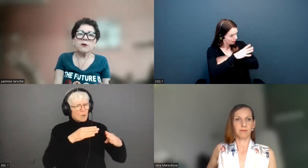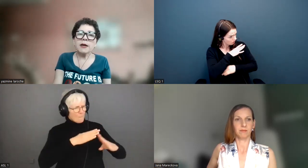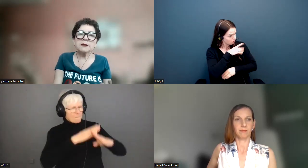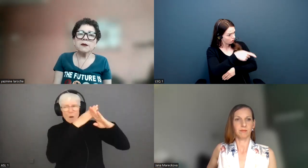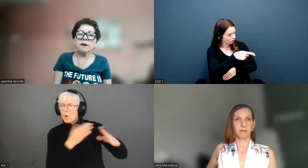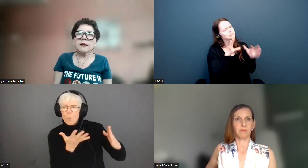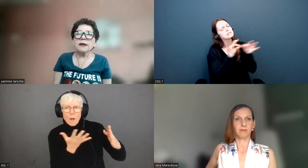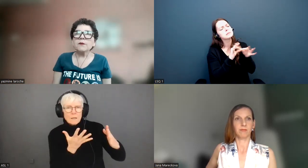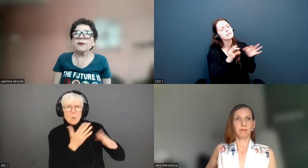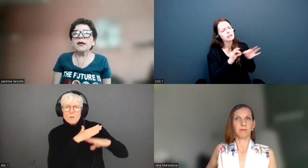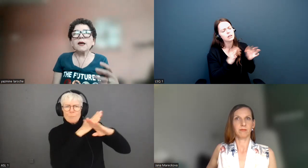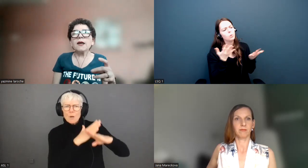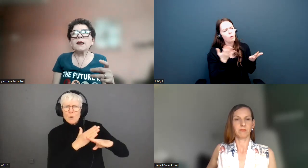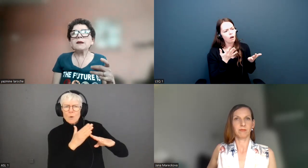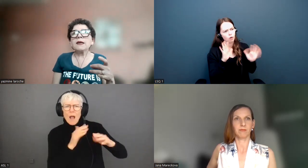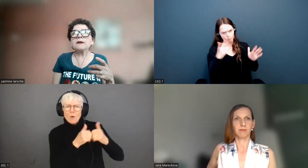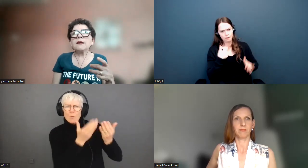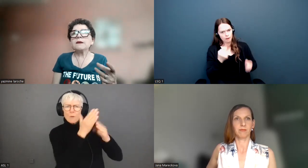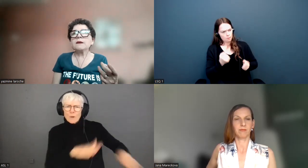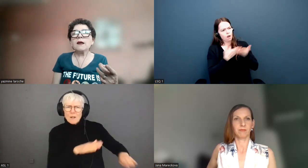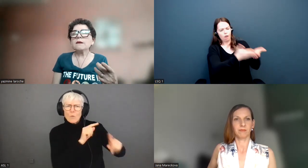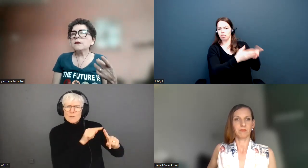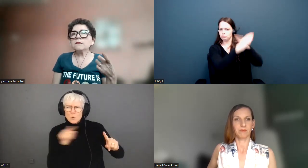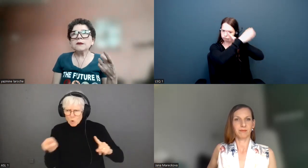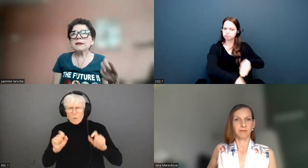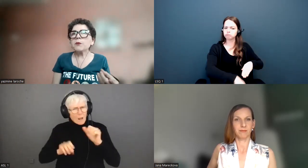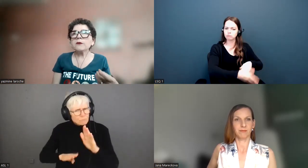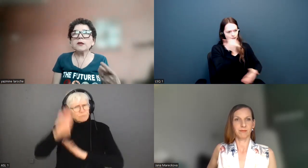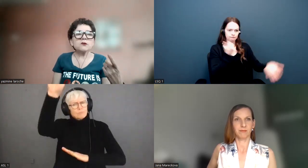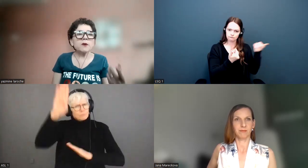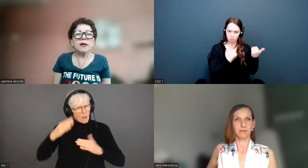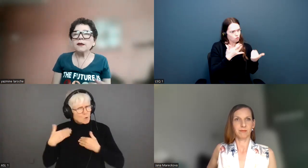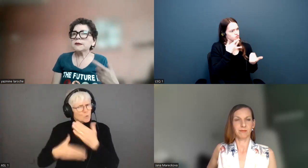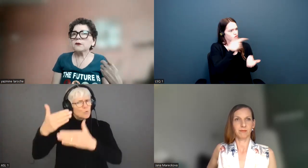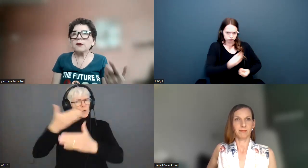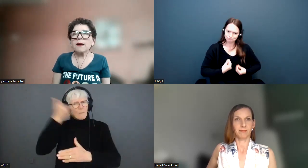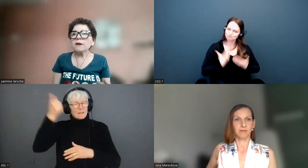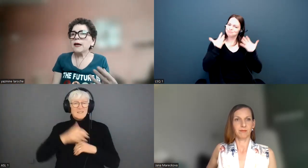your best here and I you know that's part that's training that's learning how to have